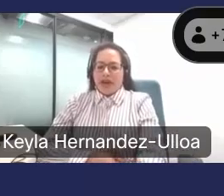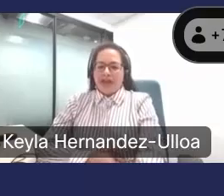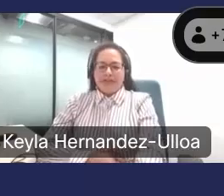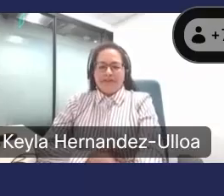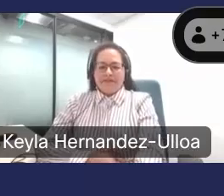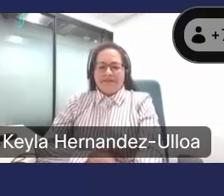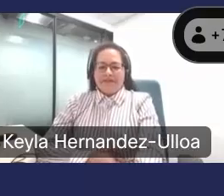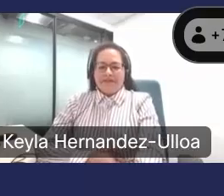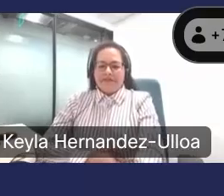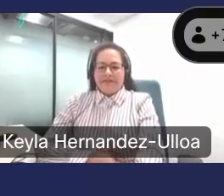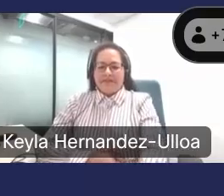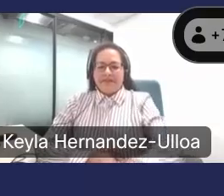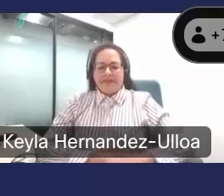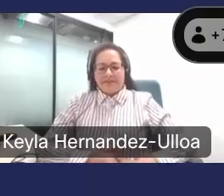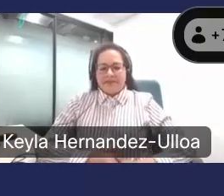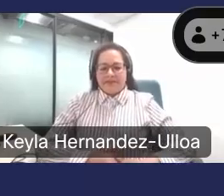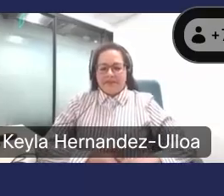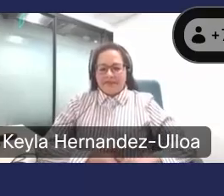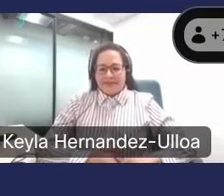Josh.